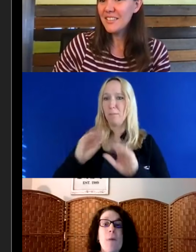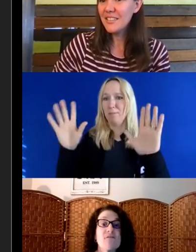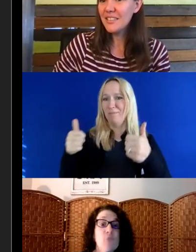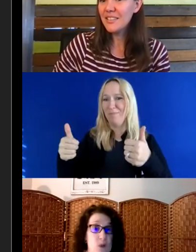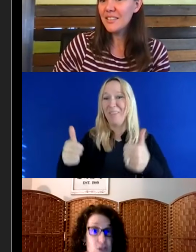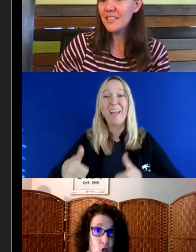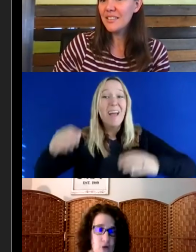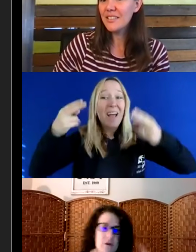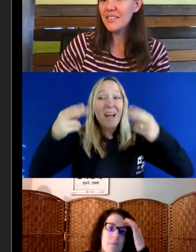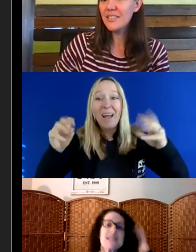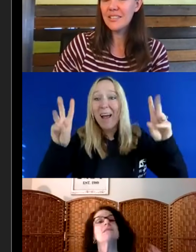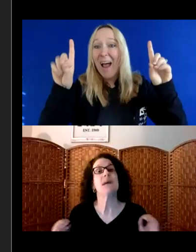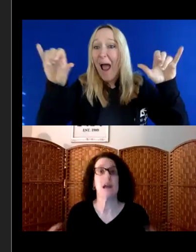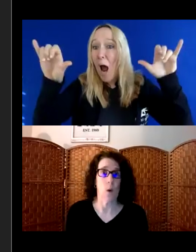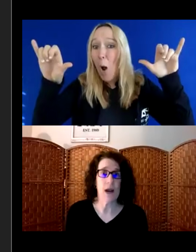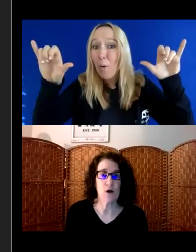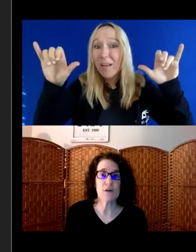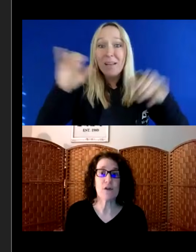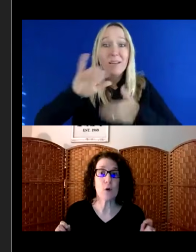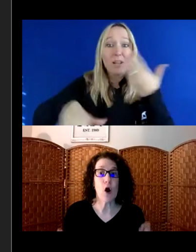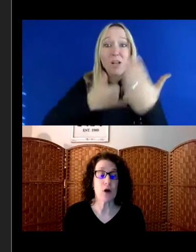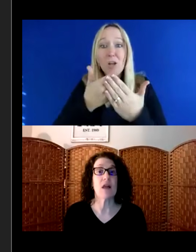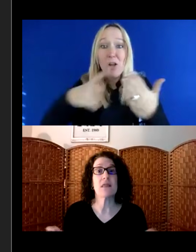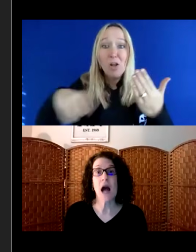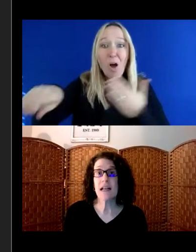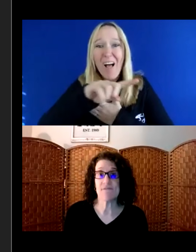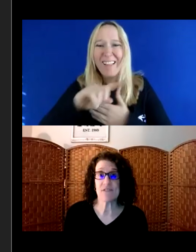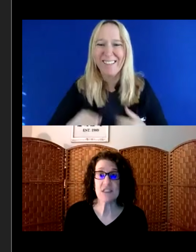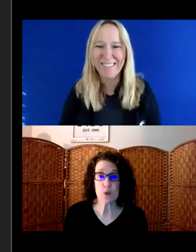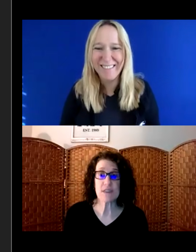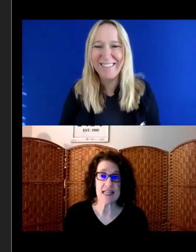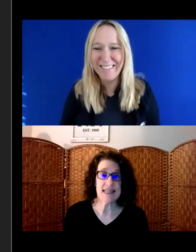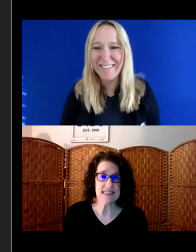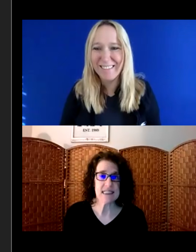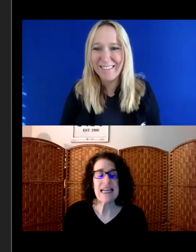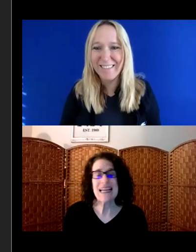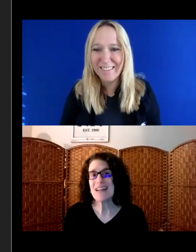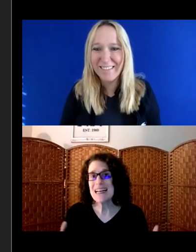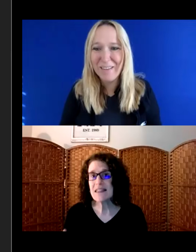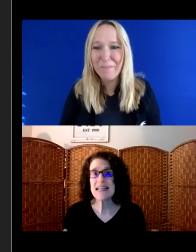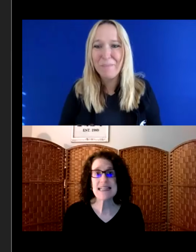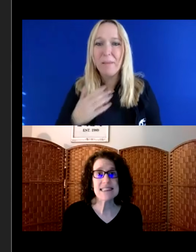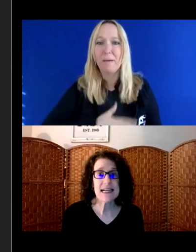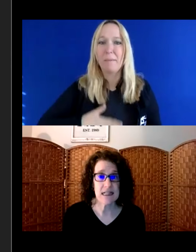Before we start, please be aware there are a lot of visuals. If anything isn't clear,